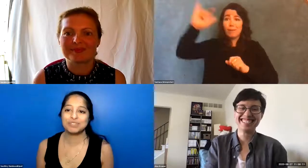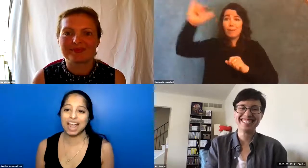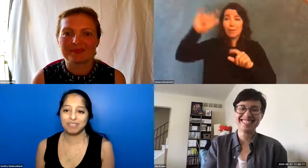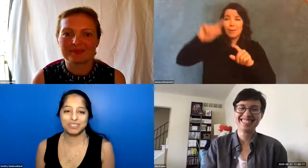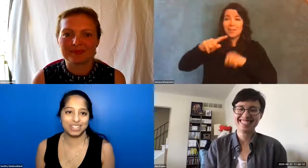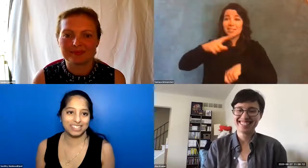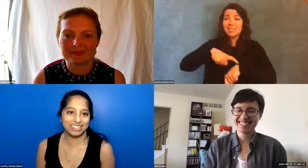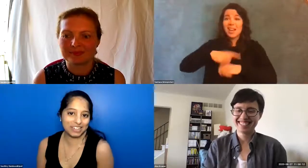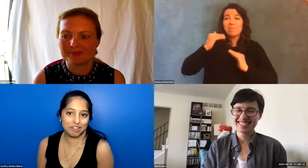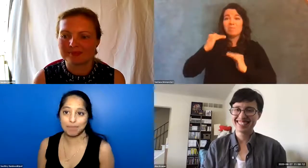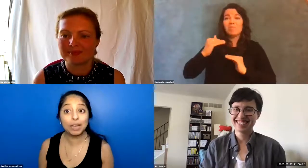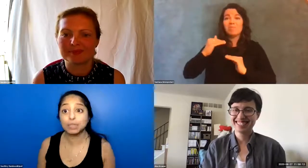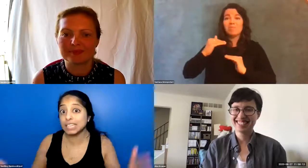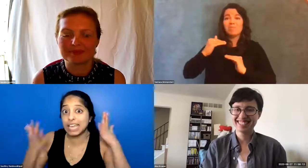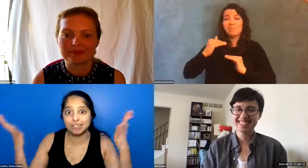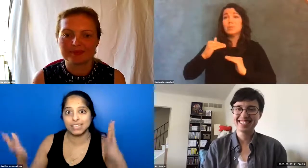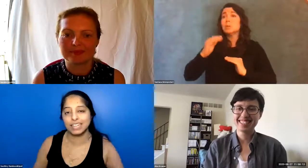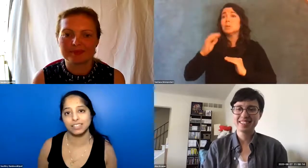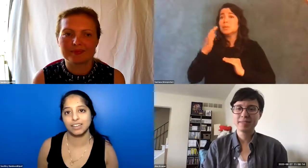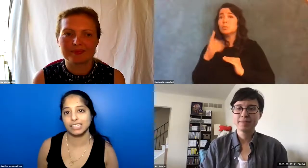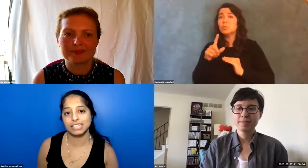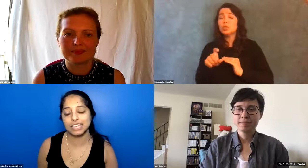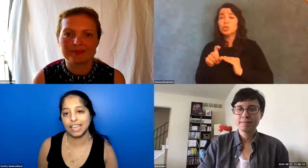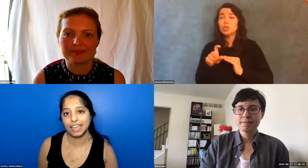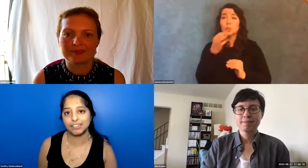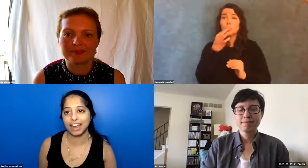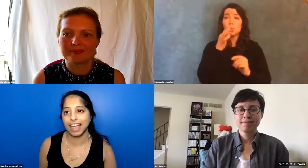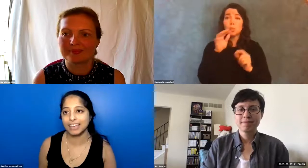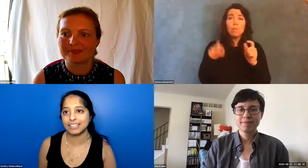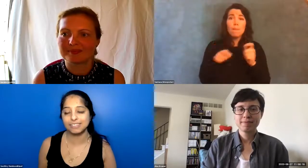So perhaps we should start wrapping up unless anyone has something else to say or ask.